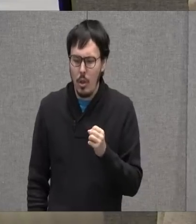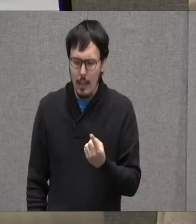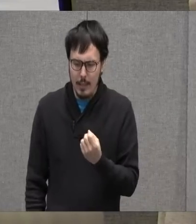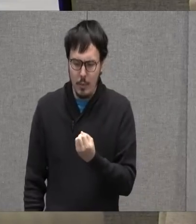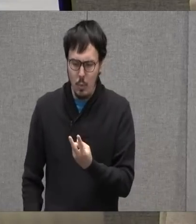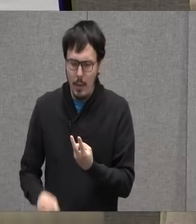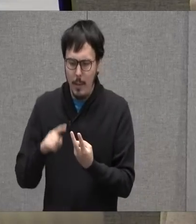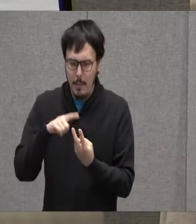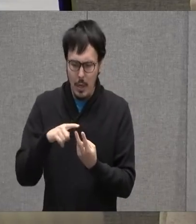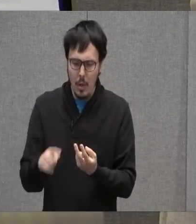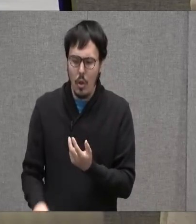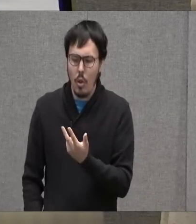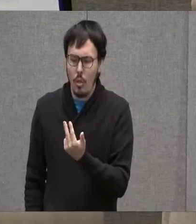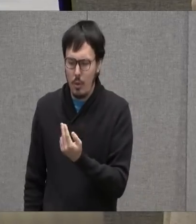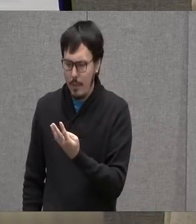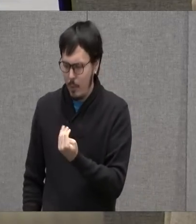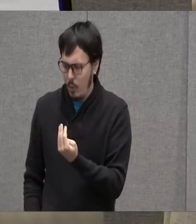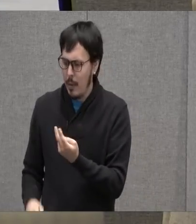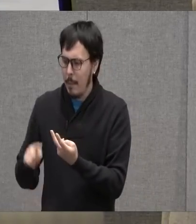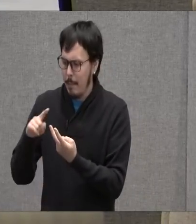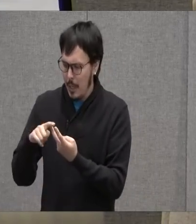15, 16, 17, 18, 19 and 20, was anybody left out?